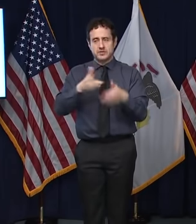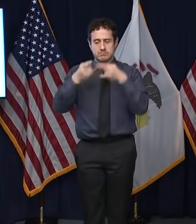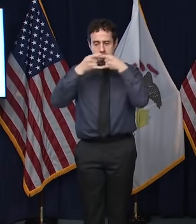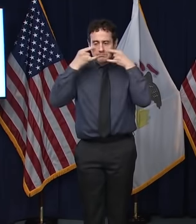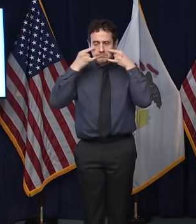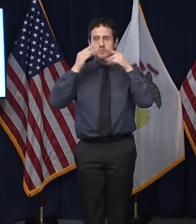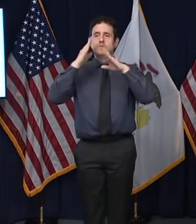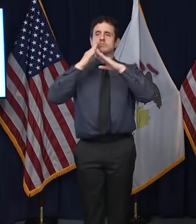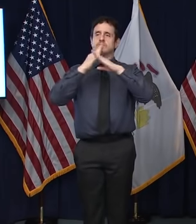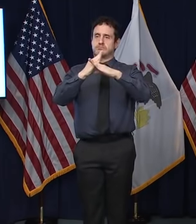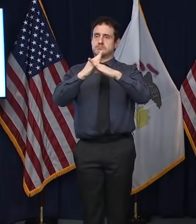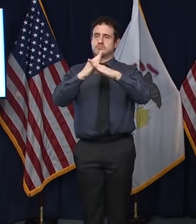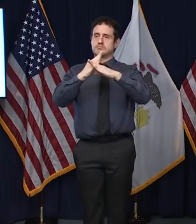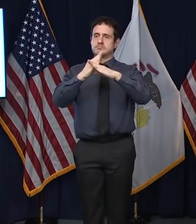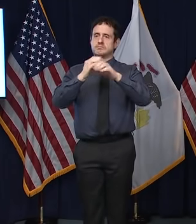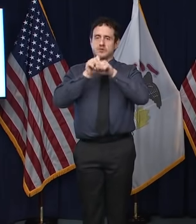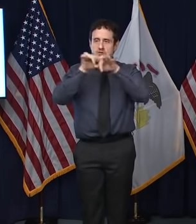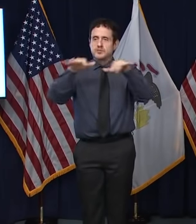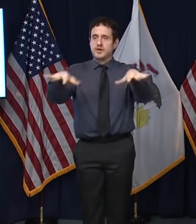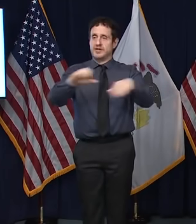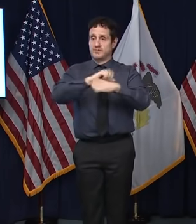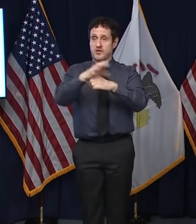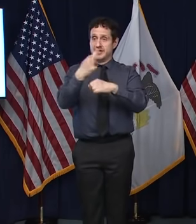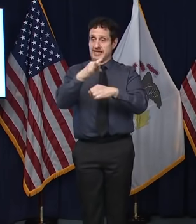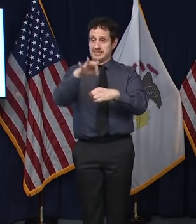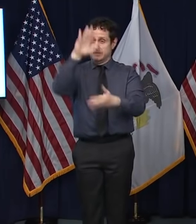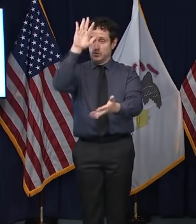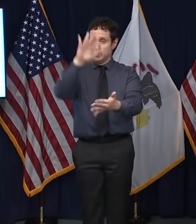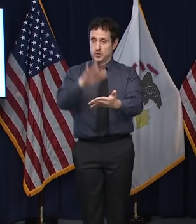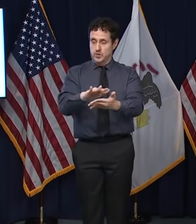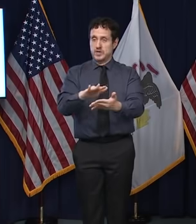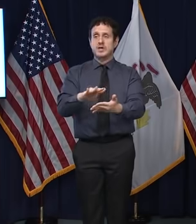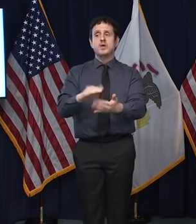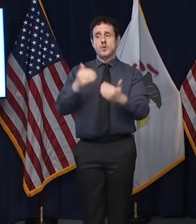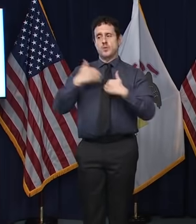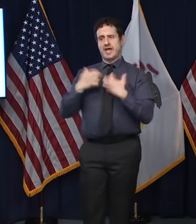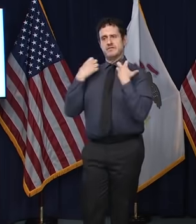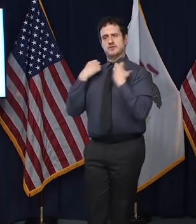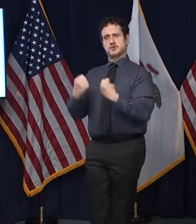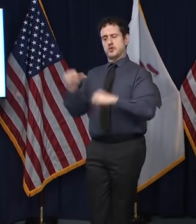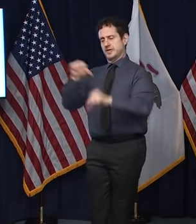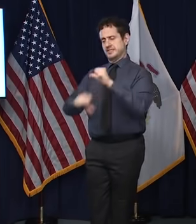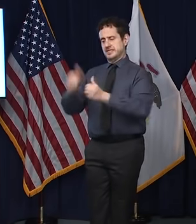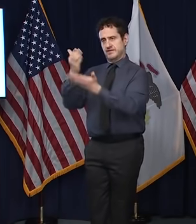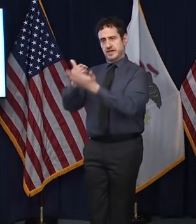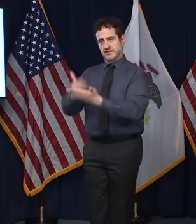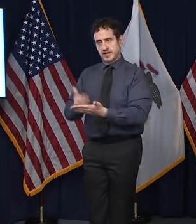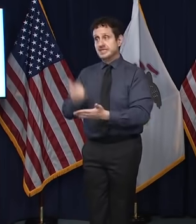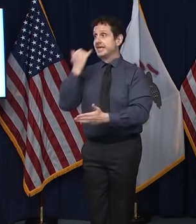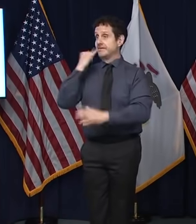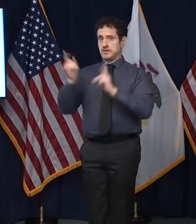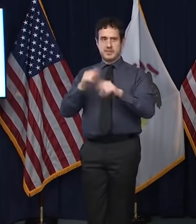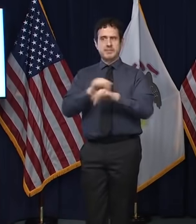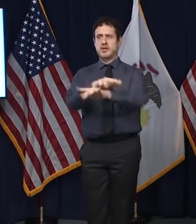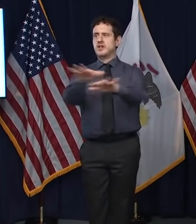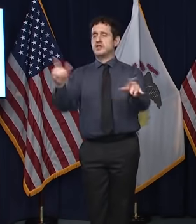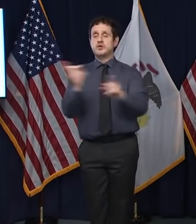simplest cheapest ways to reduce the spread of covert